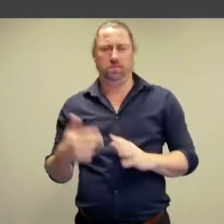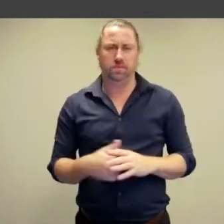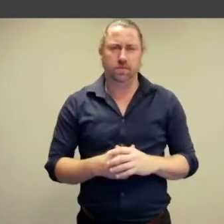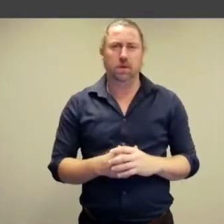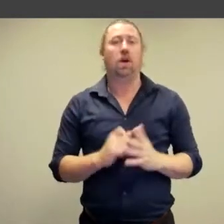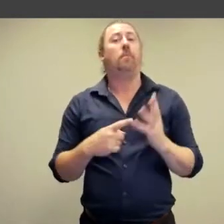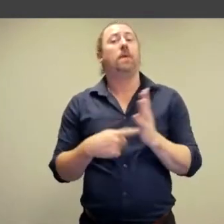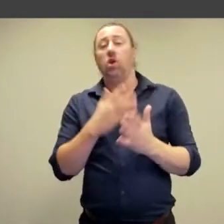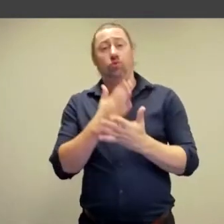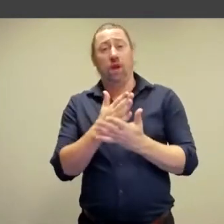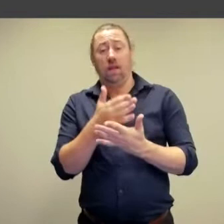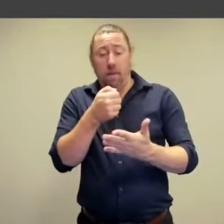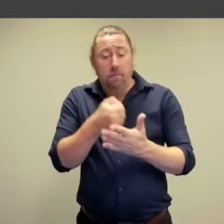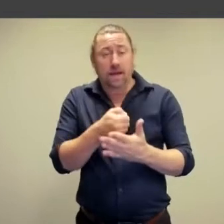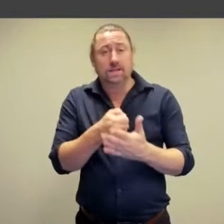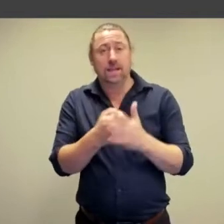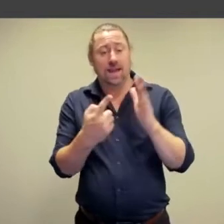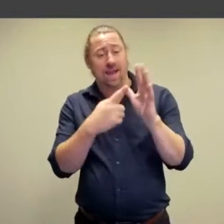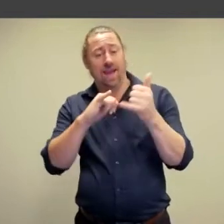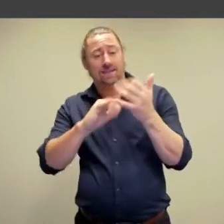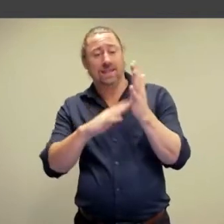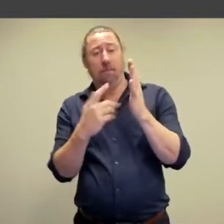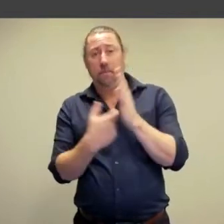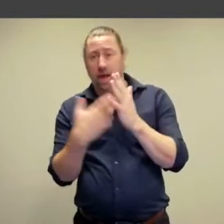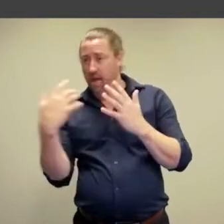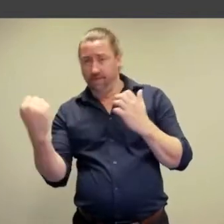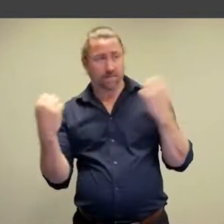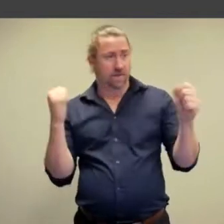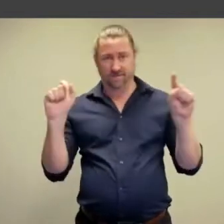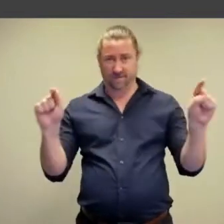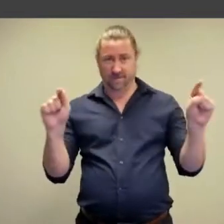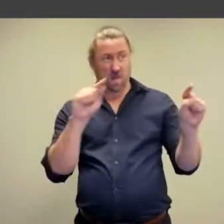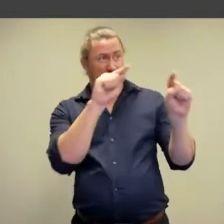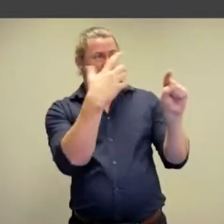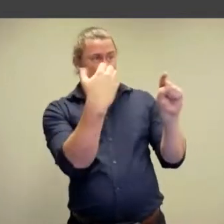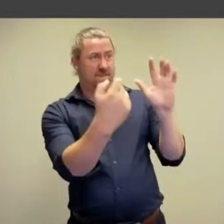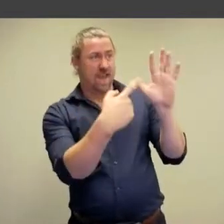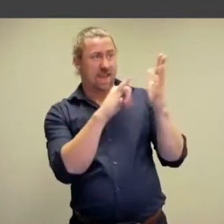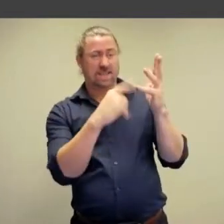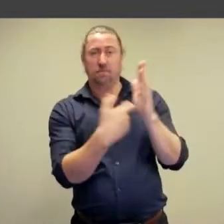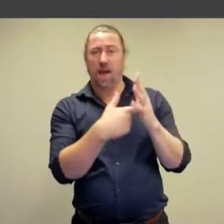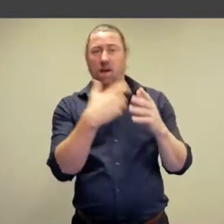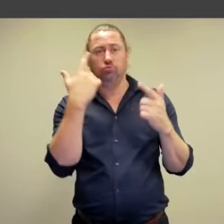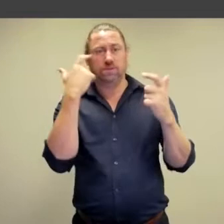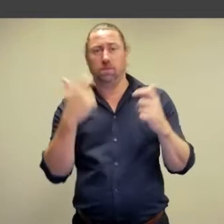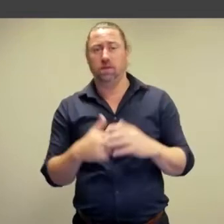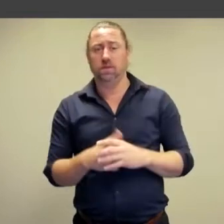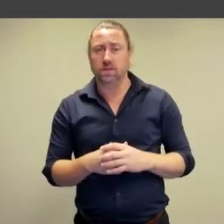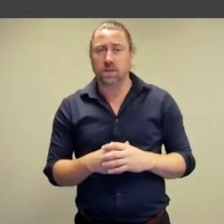fundamental earmarks of ASMR are present in this work. So some of those things include the